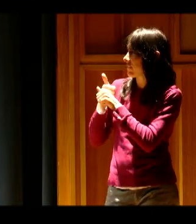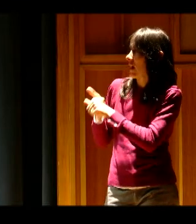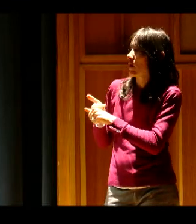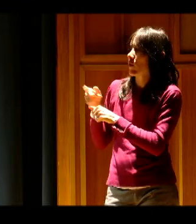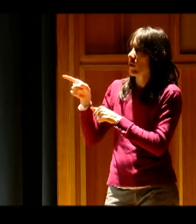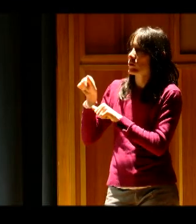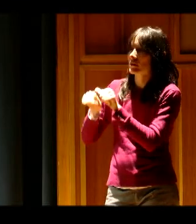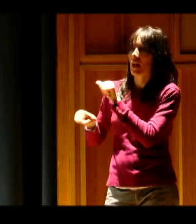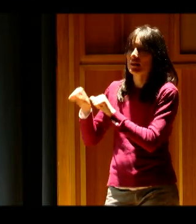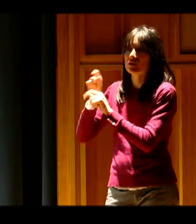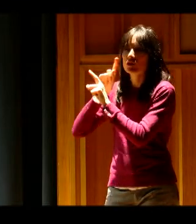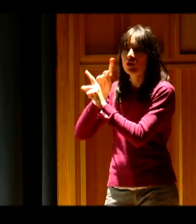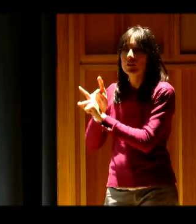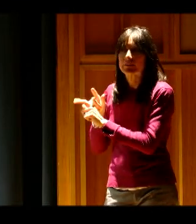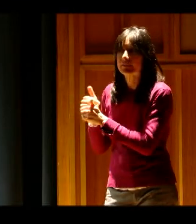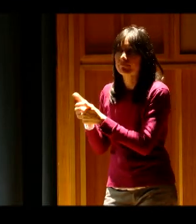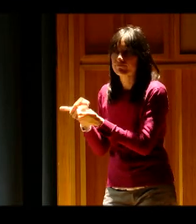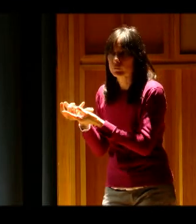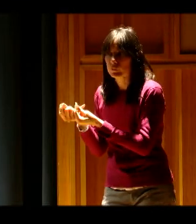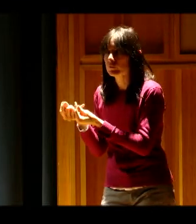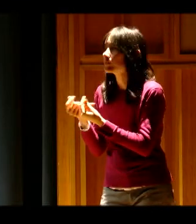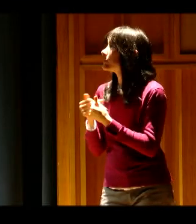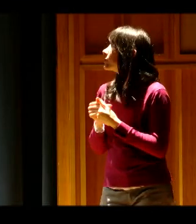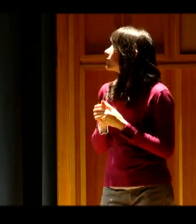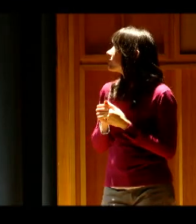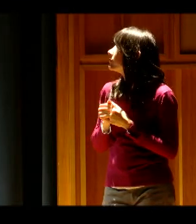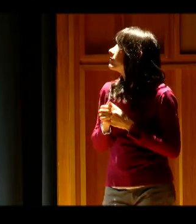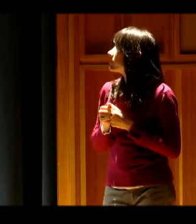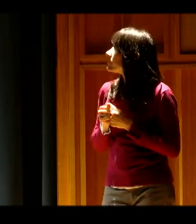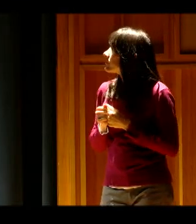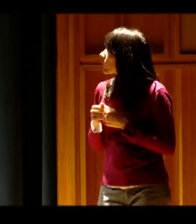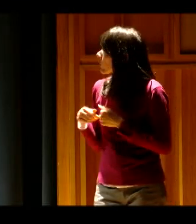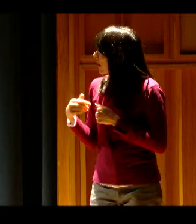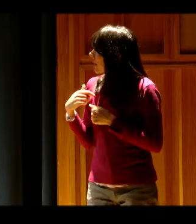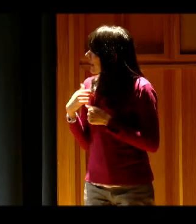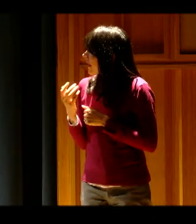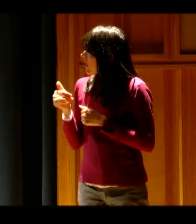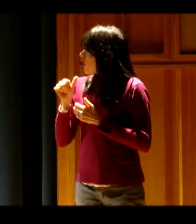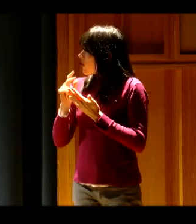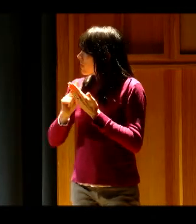We've got an accelerator program which is around real innovation. We're working with 20 organizations or